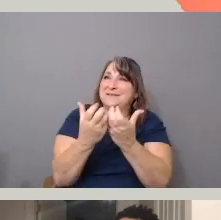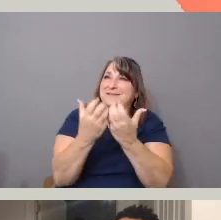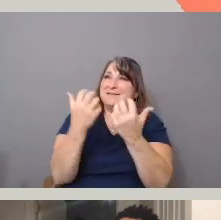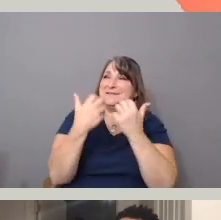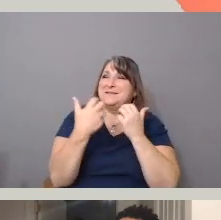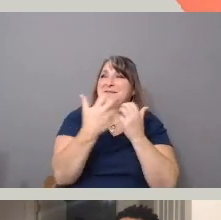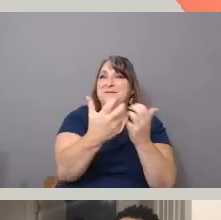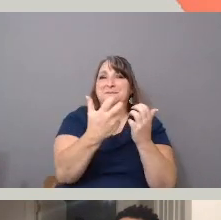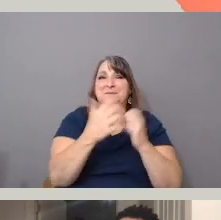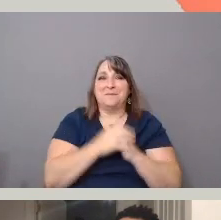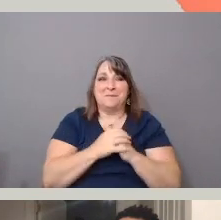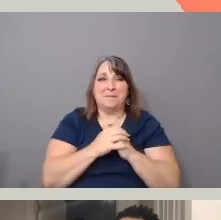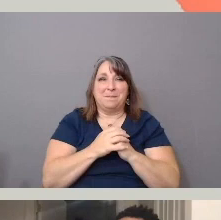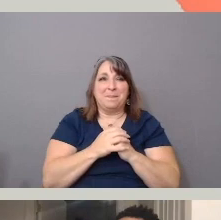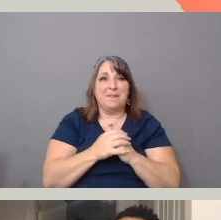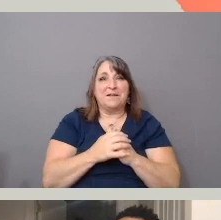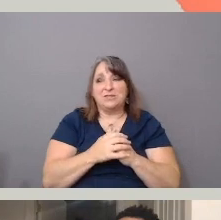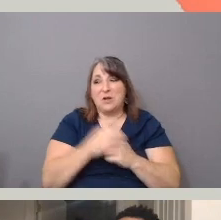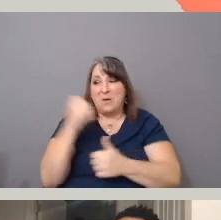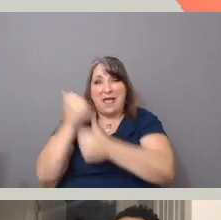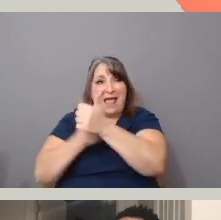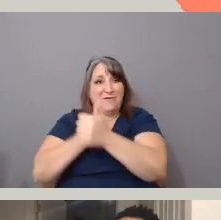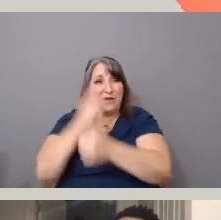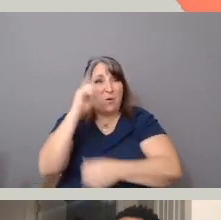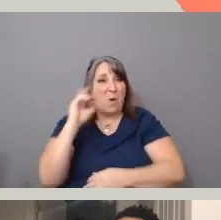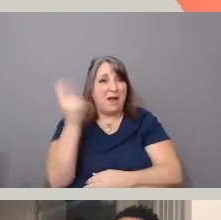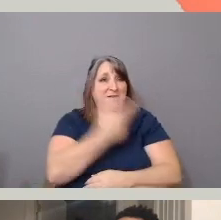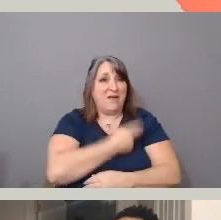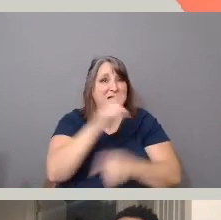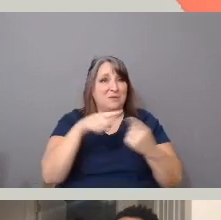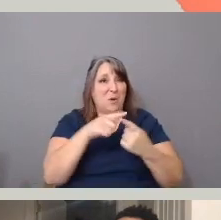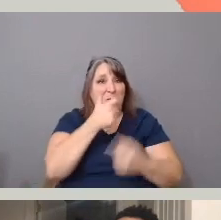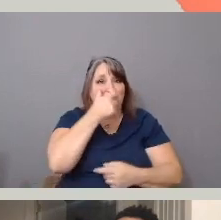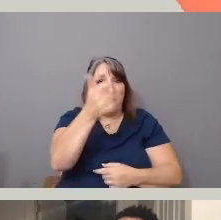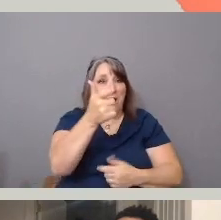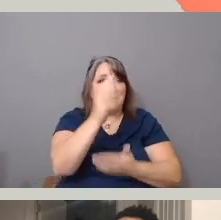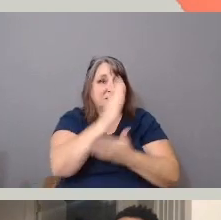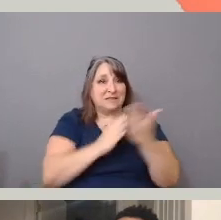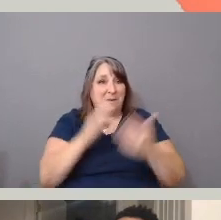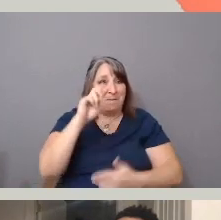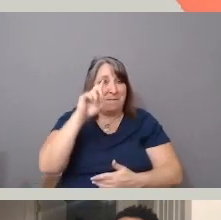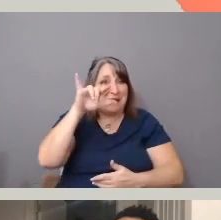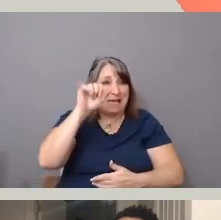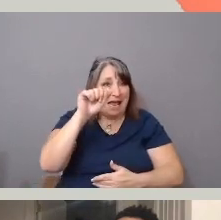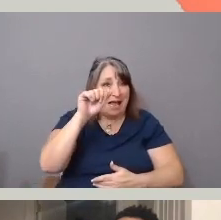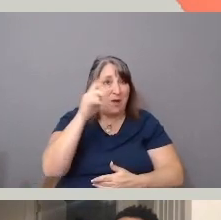so every one of us, when we watch a piece of media, we see certain things.